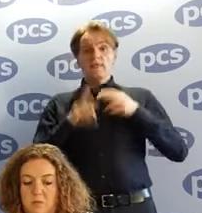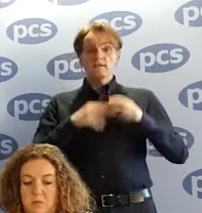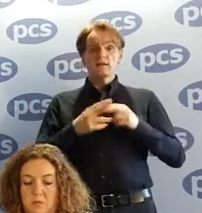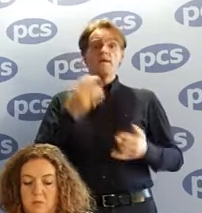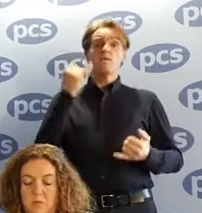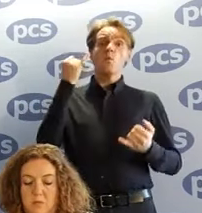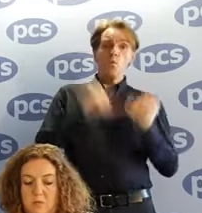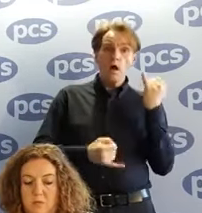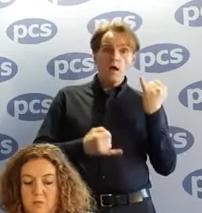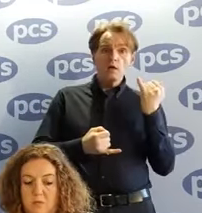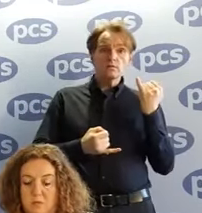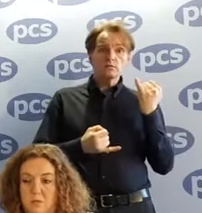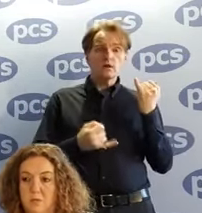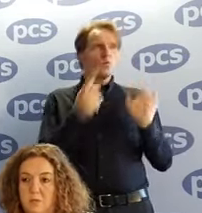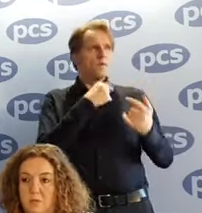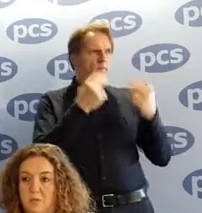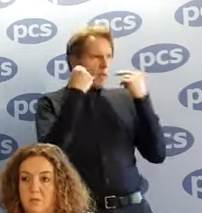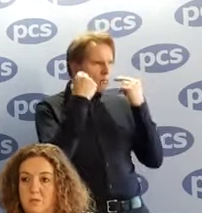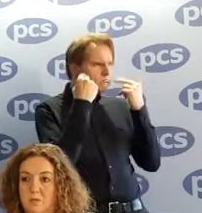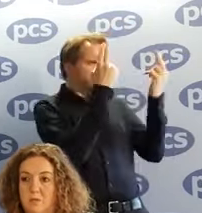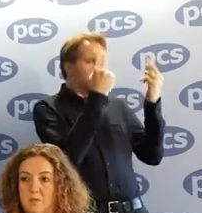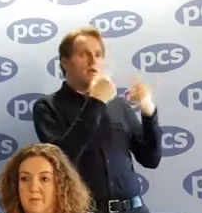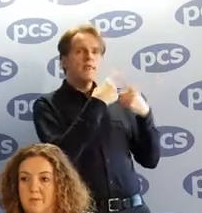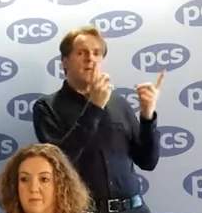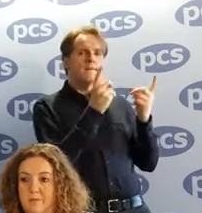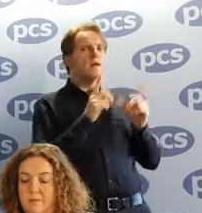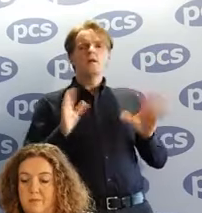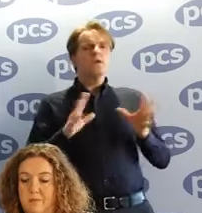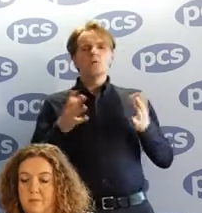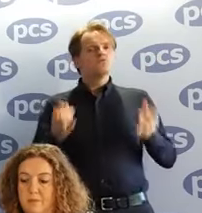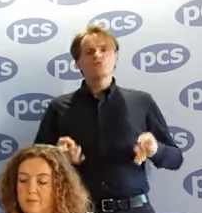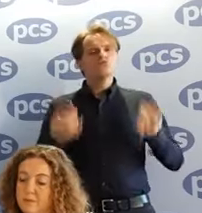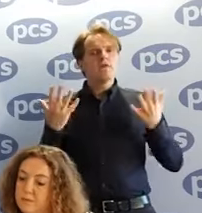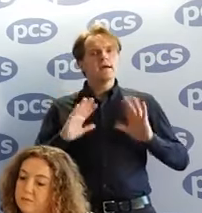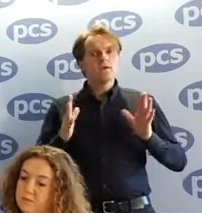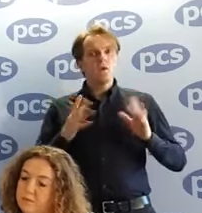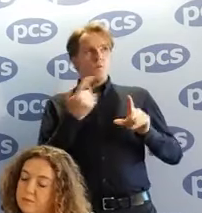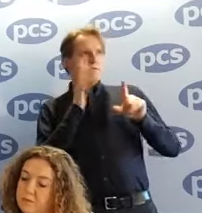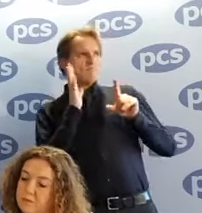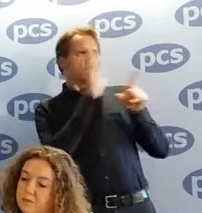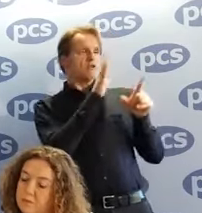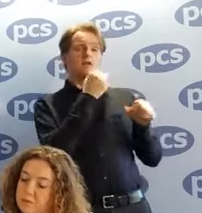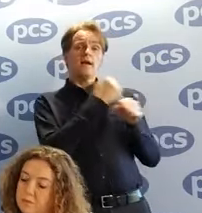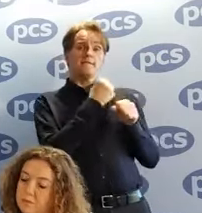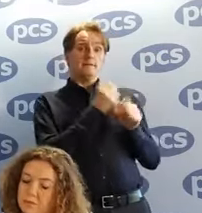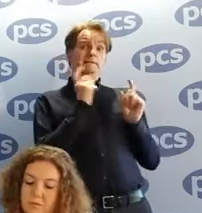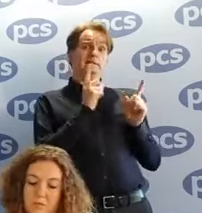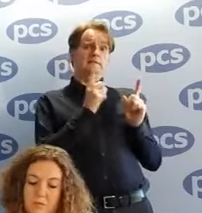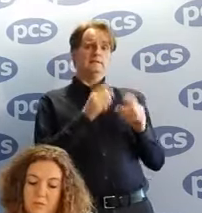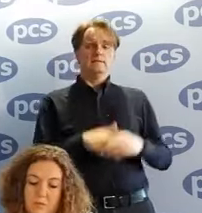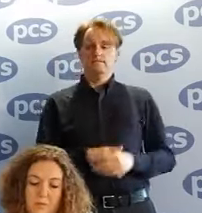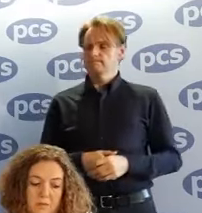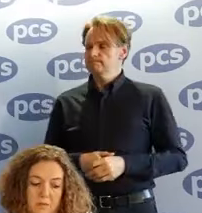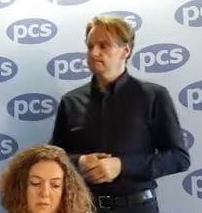are determined to make them sit up and take notice so it's not about protesting it was about really putting pressure on them. Thanks Mark and just a final